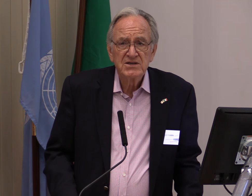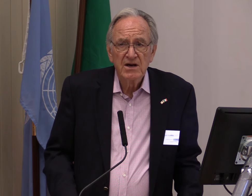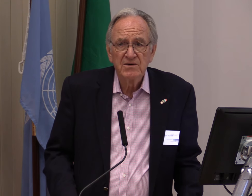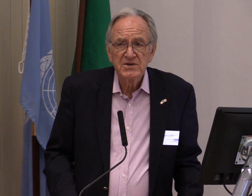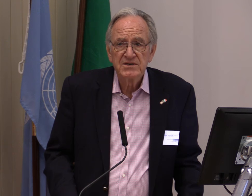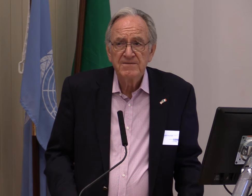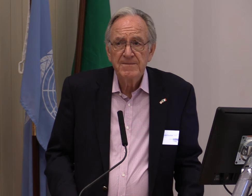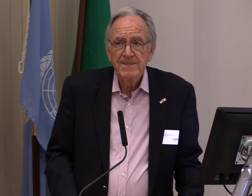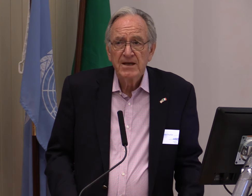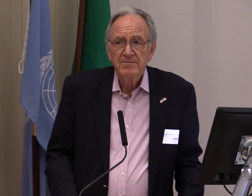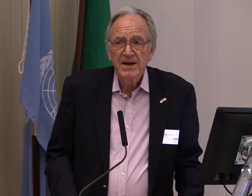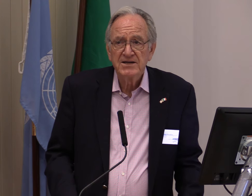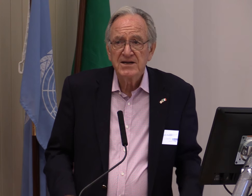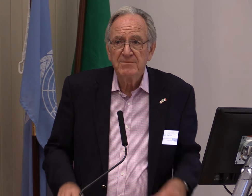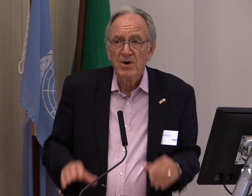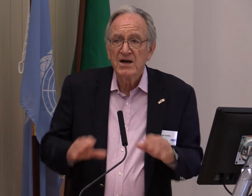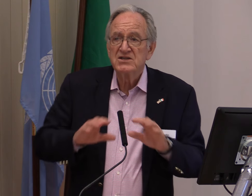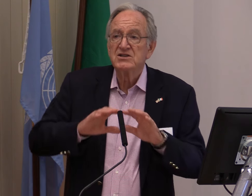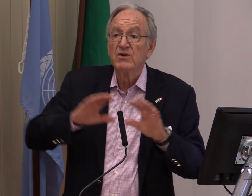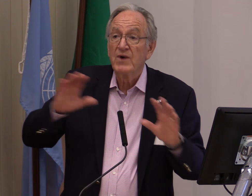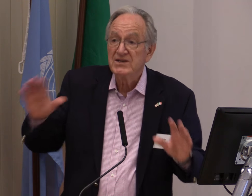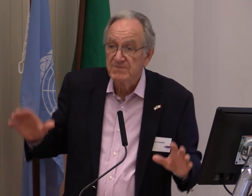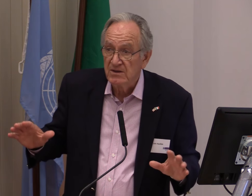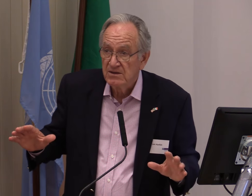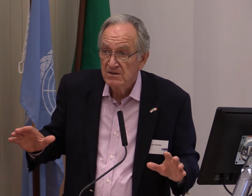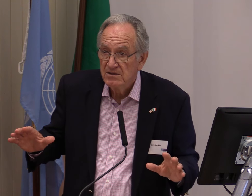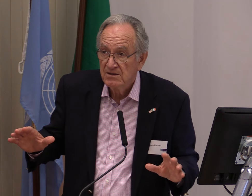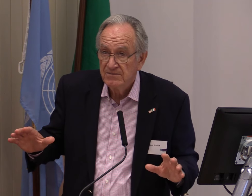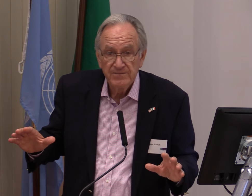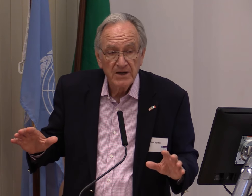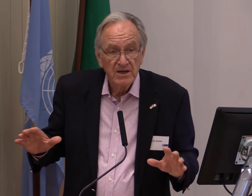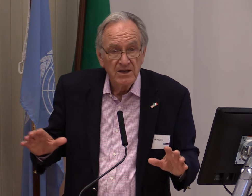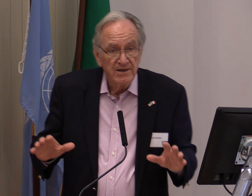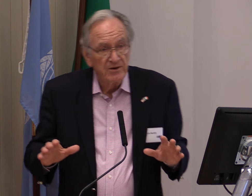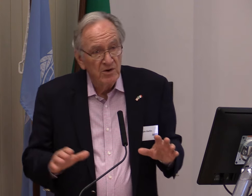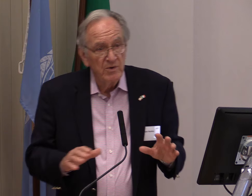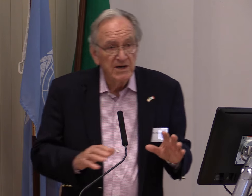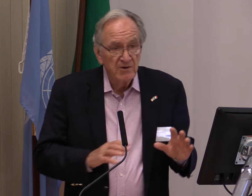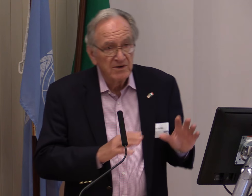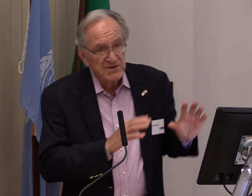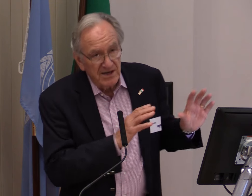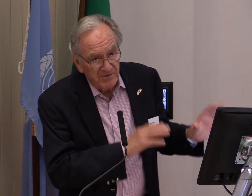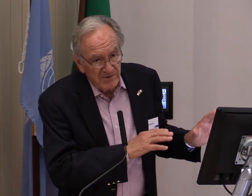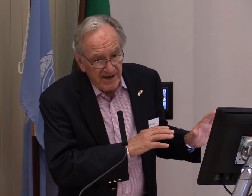Congress passed a broad civil rights bill, now you know we'd gotten rid of slavery back